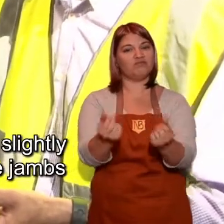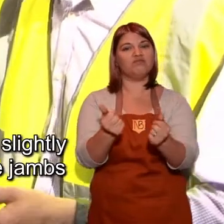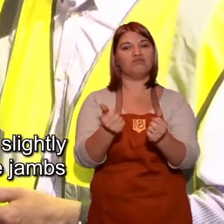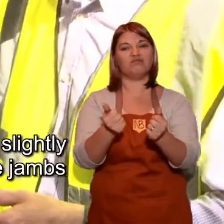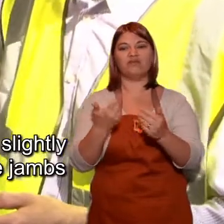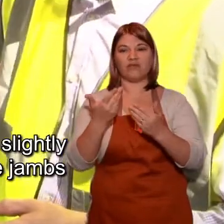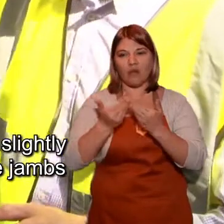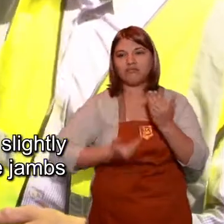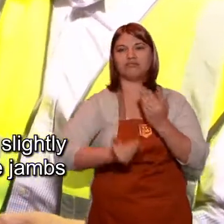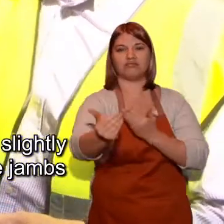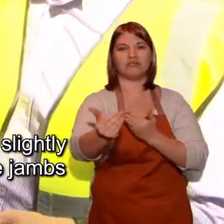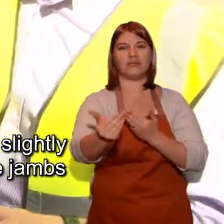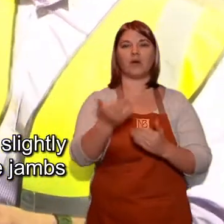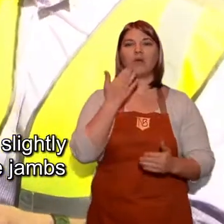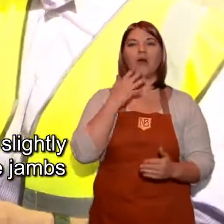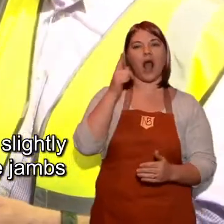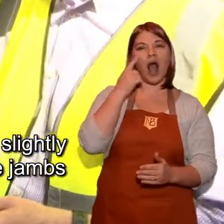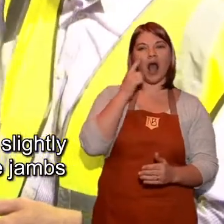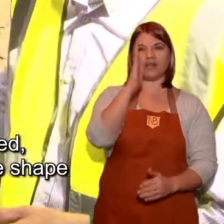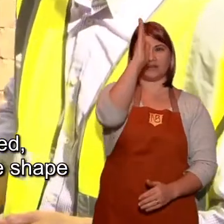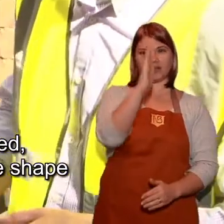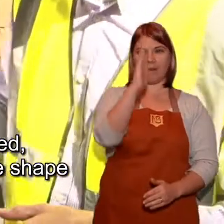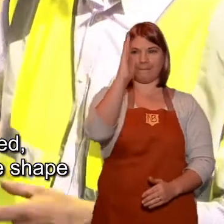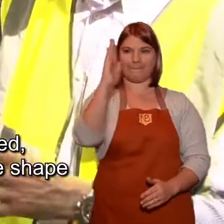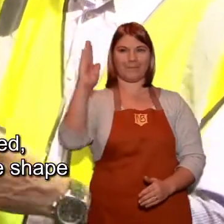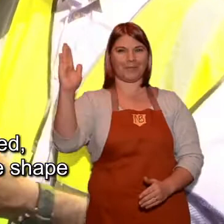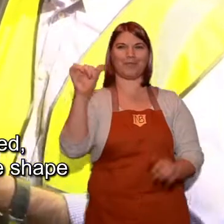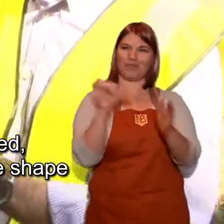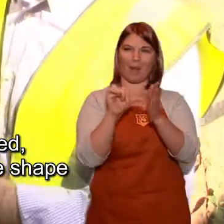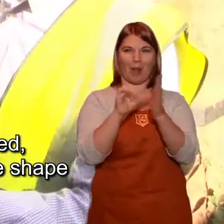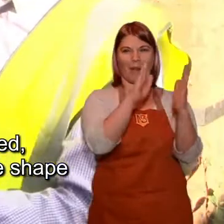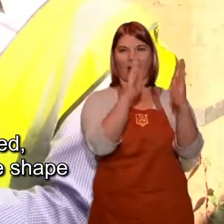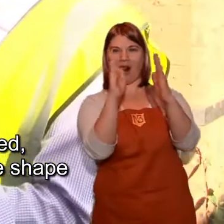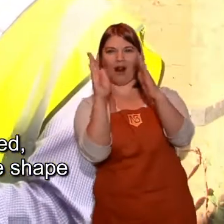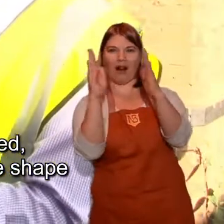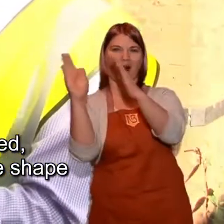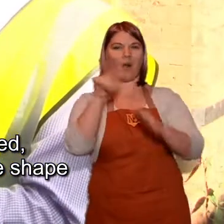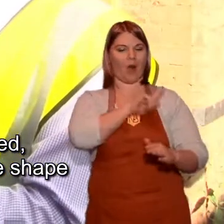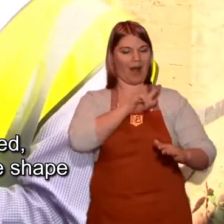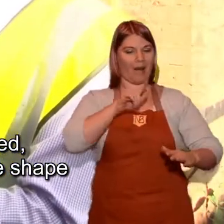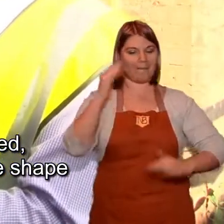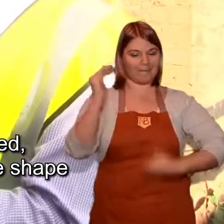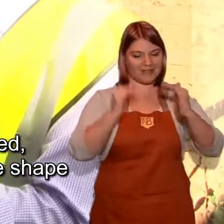You can see that they're slightly distorted when we look down the jams. As the building's moved, and the movement within the metal;